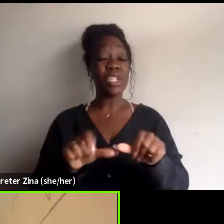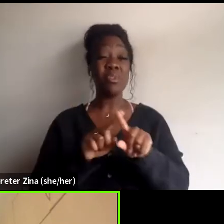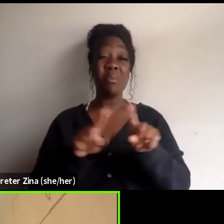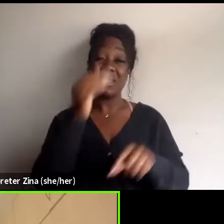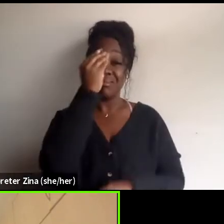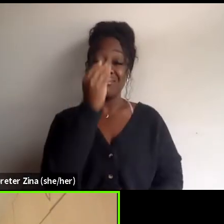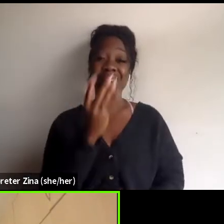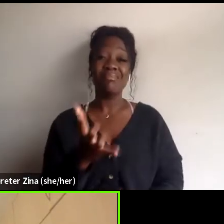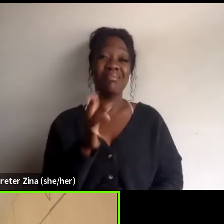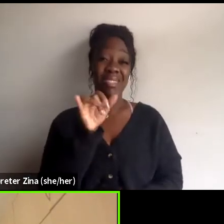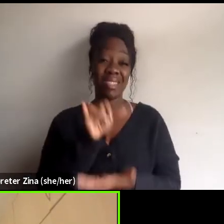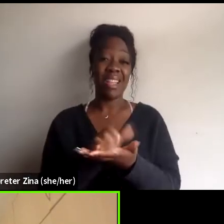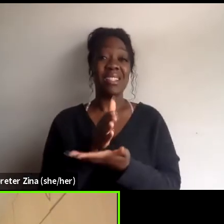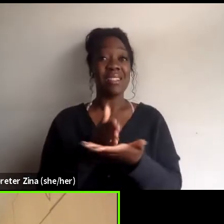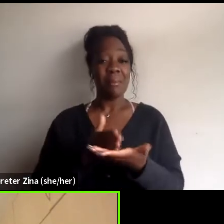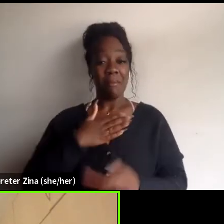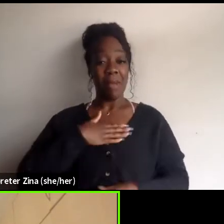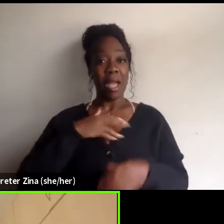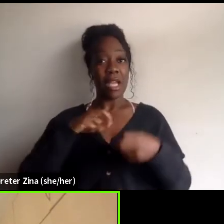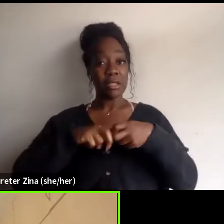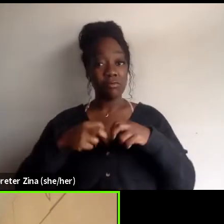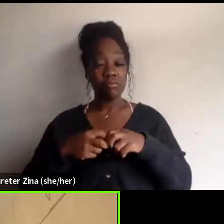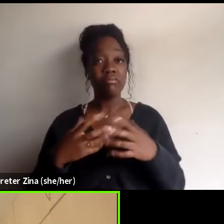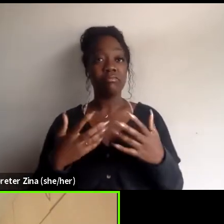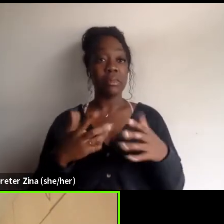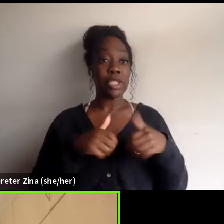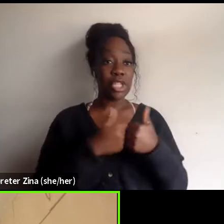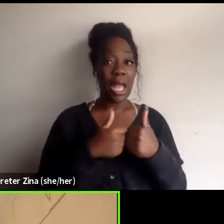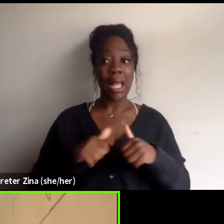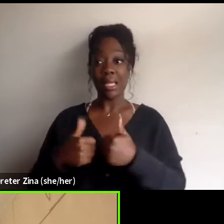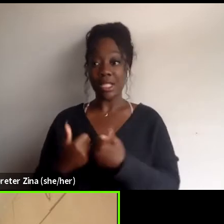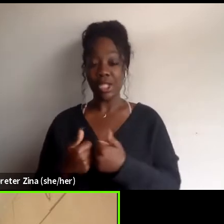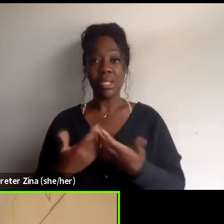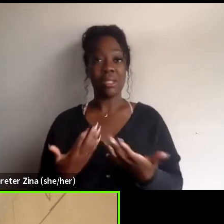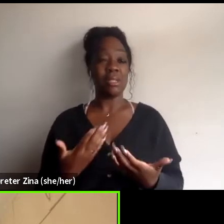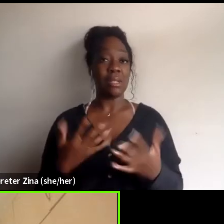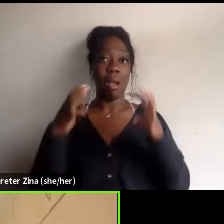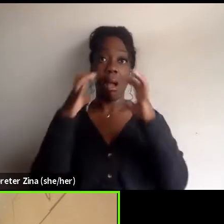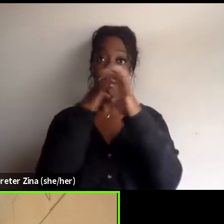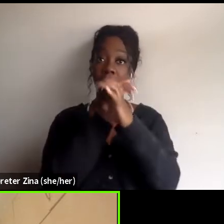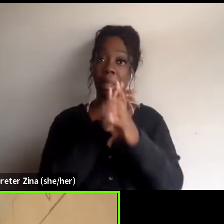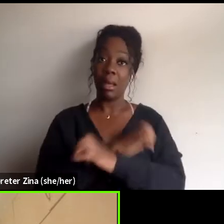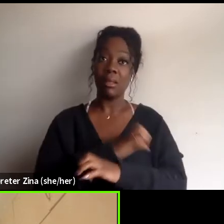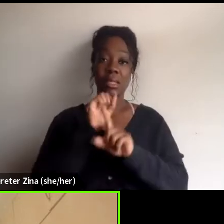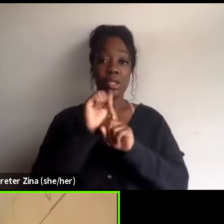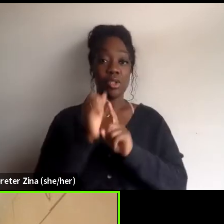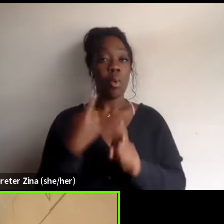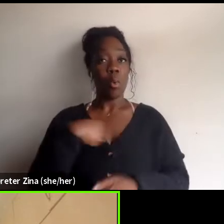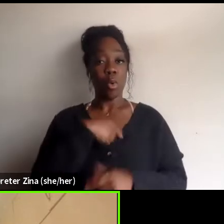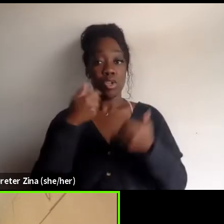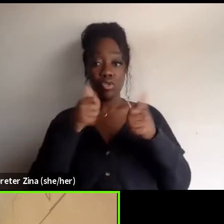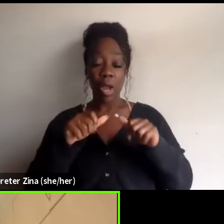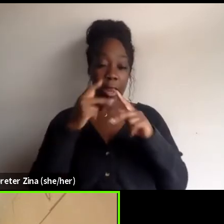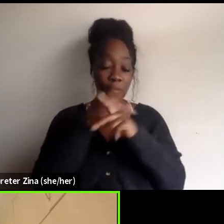and some of the the complexities we're navigating with data being so expensive and sometimes even having to pay tax